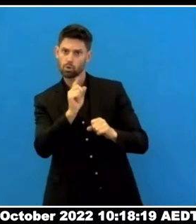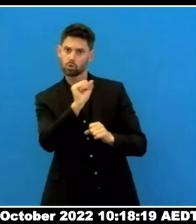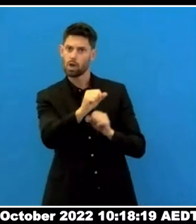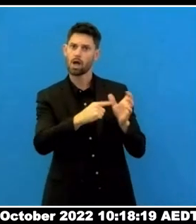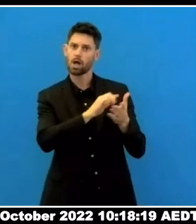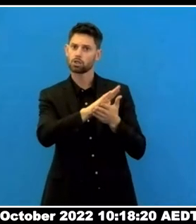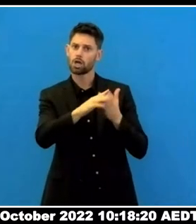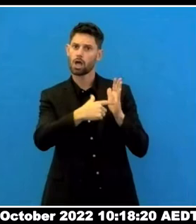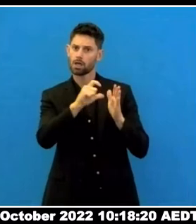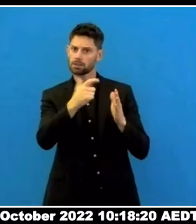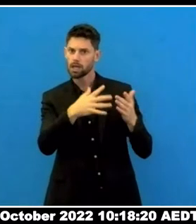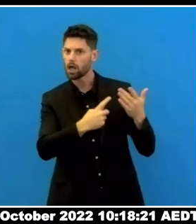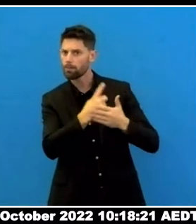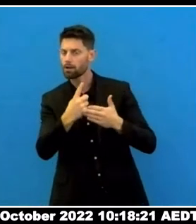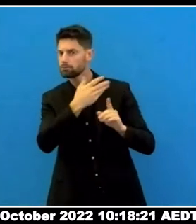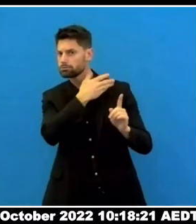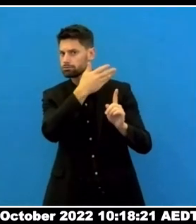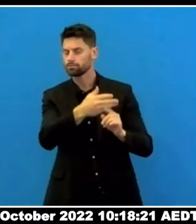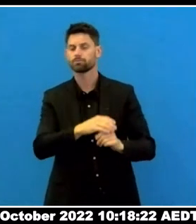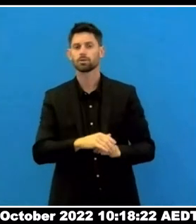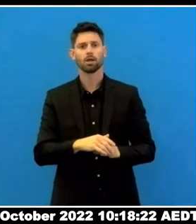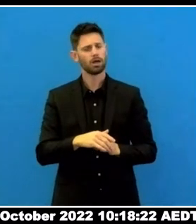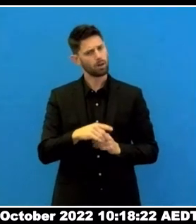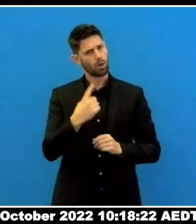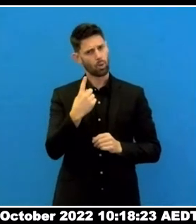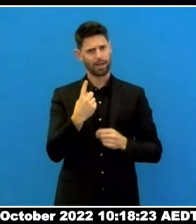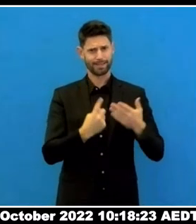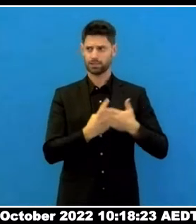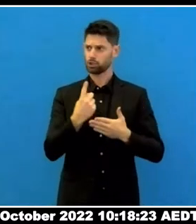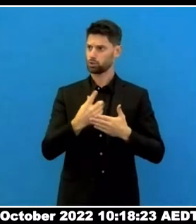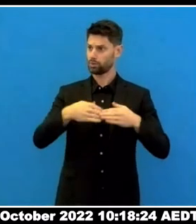One of the issues arising in this hearing has been the importance